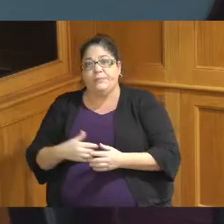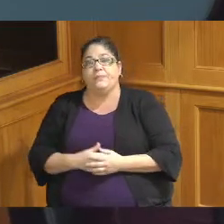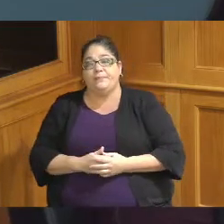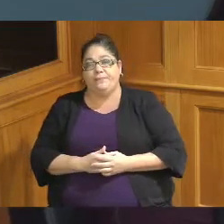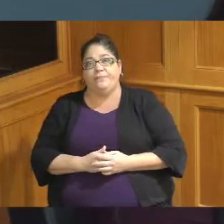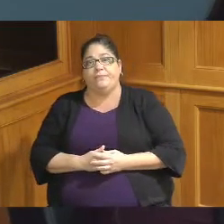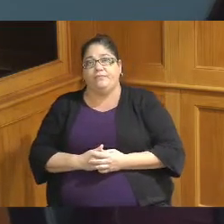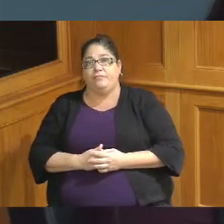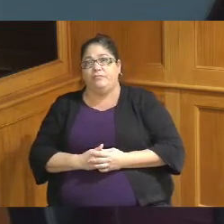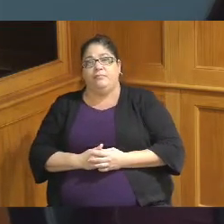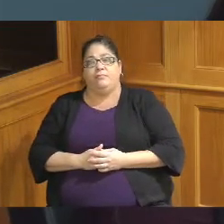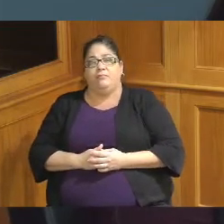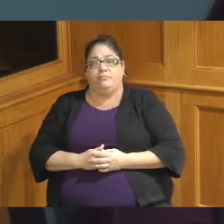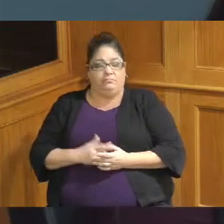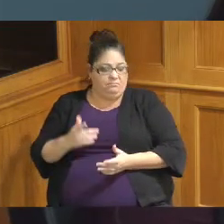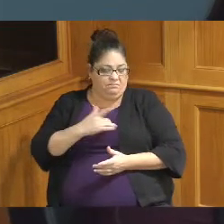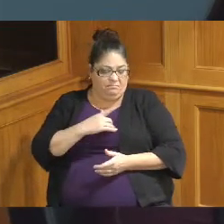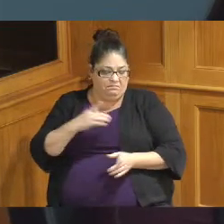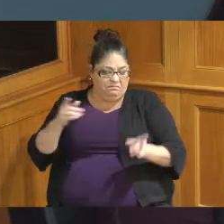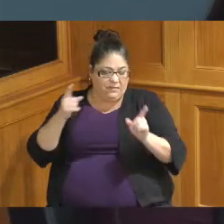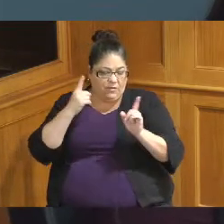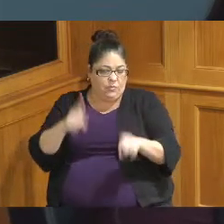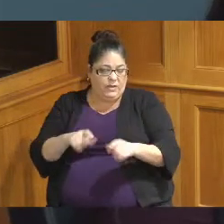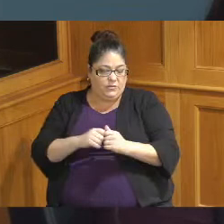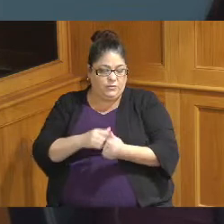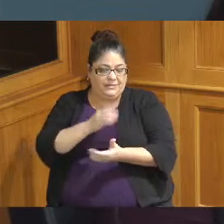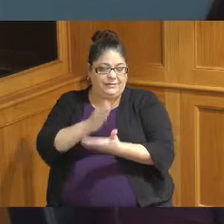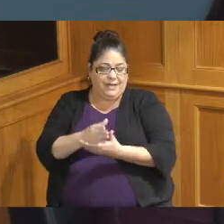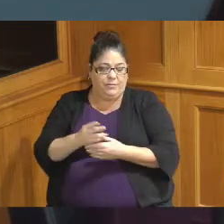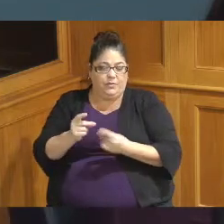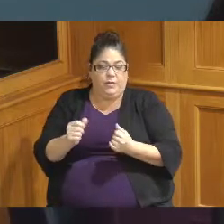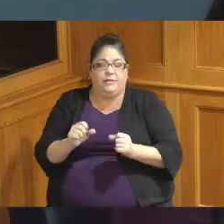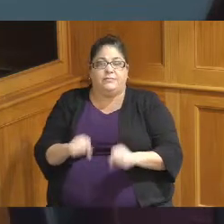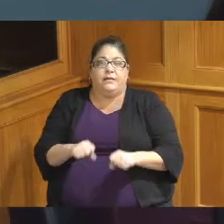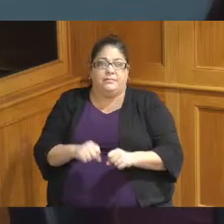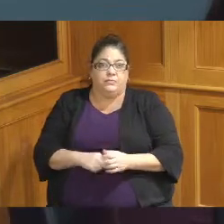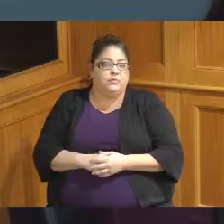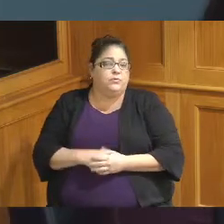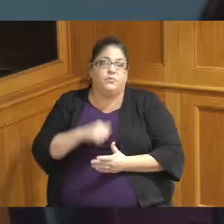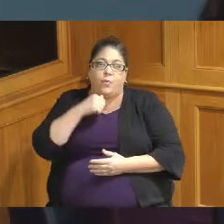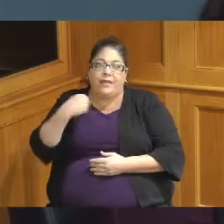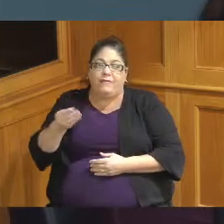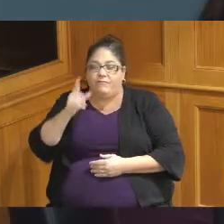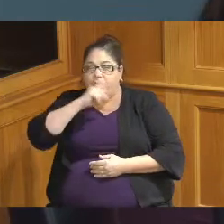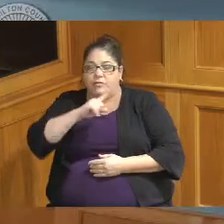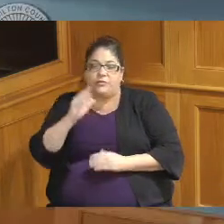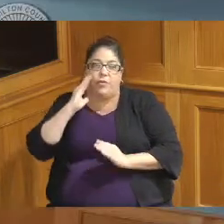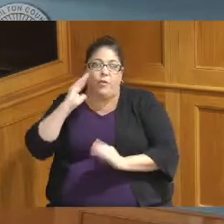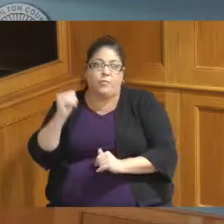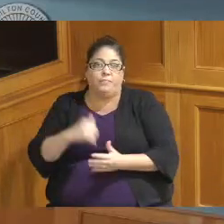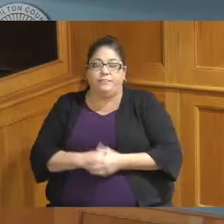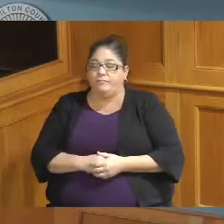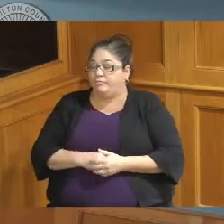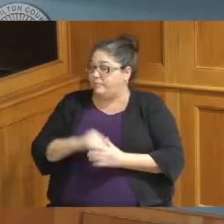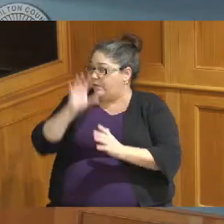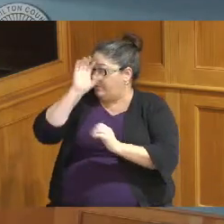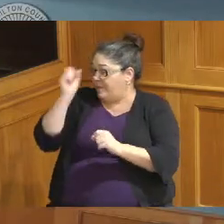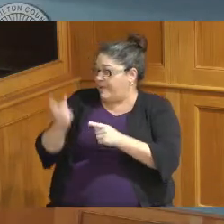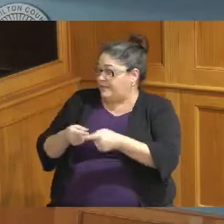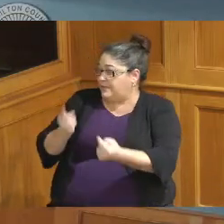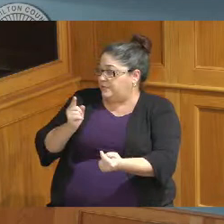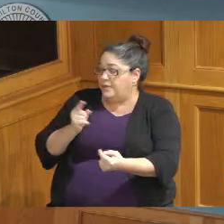am in total agreement with stopping it as quickly as possible well I disagree oh that's okay yeah